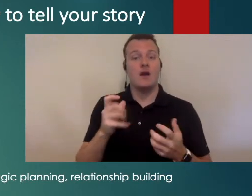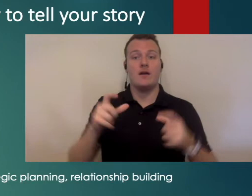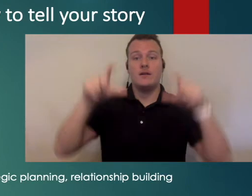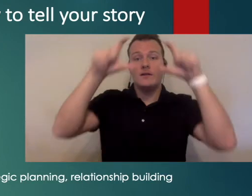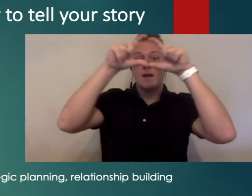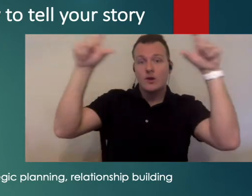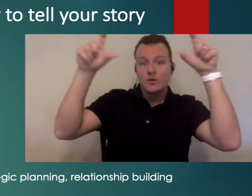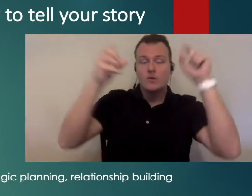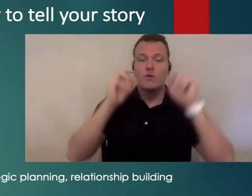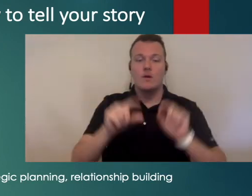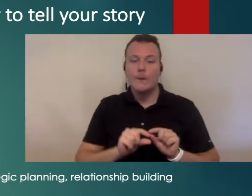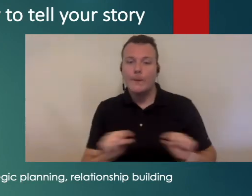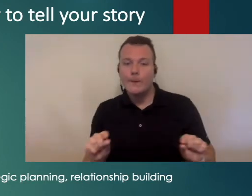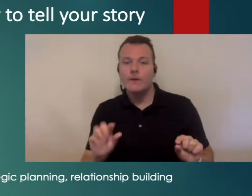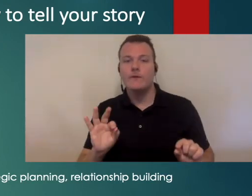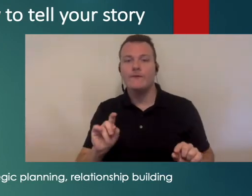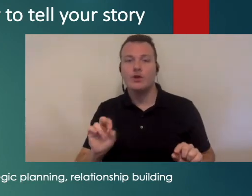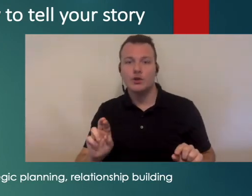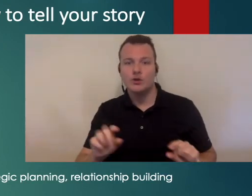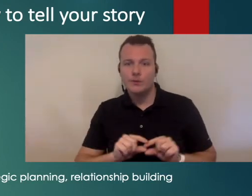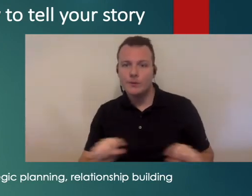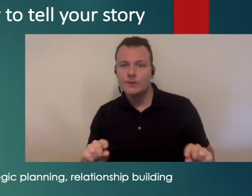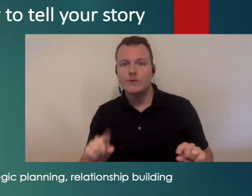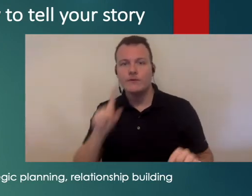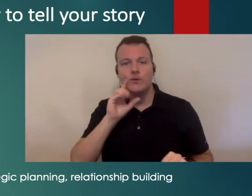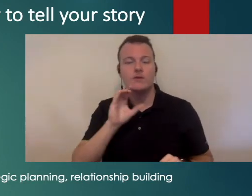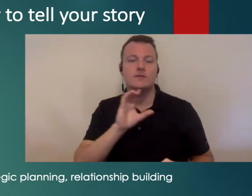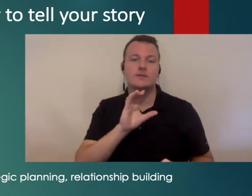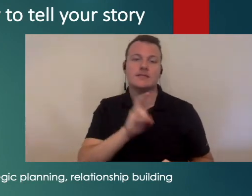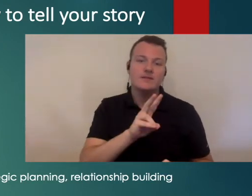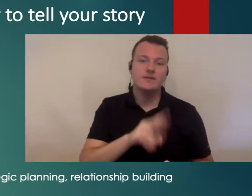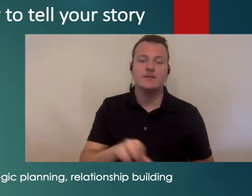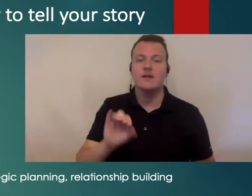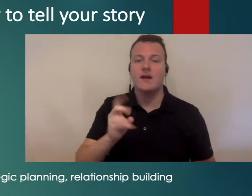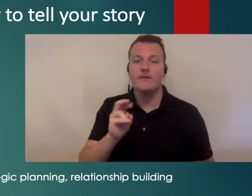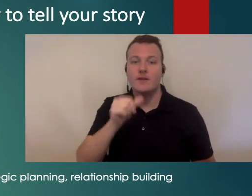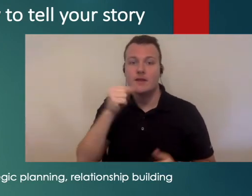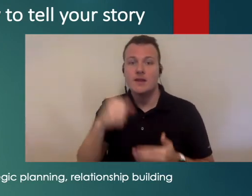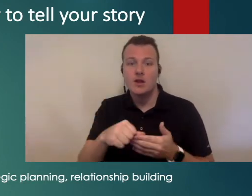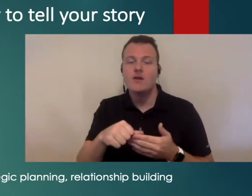header or footer on your resume or CV, I would strongly recommend that you also